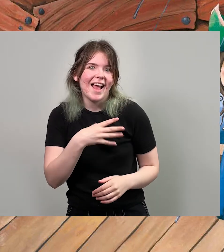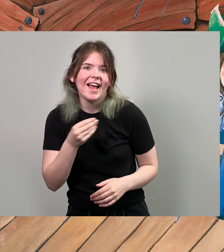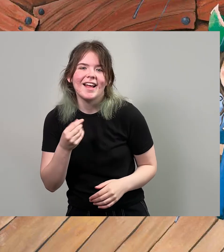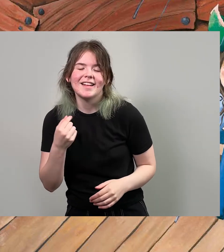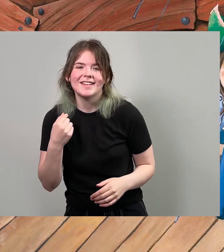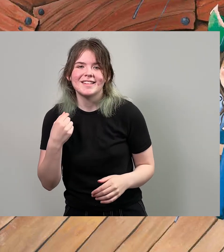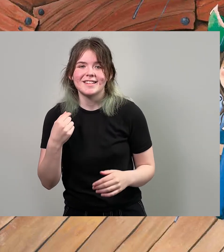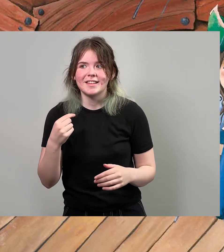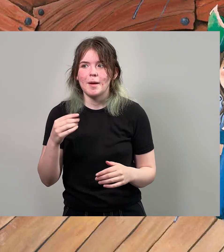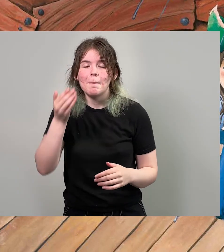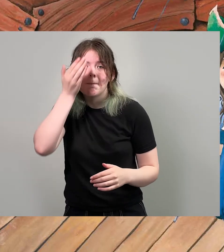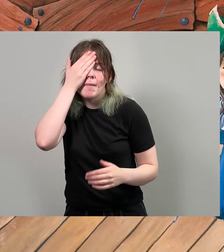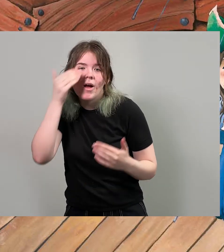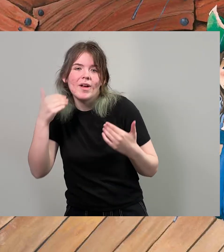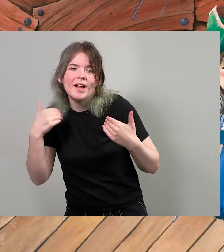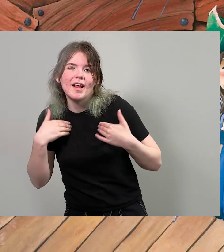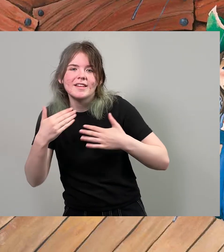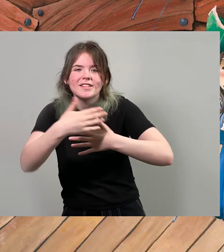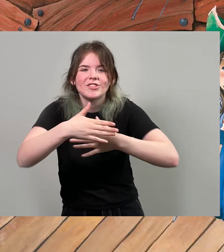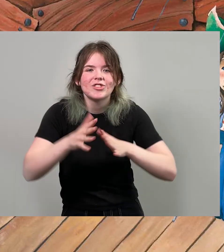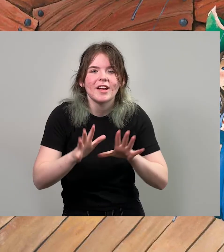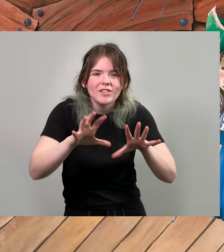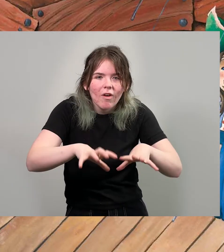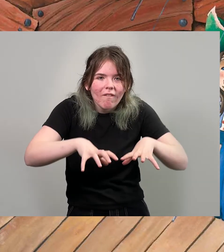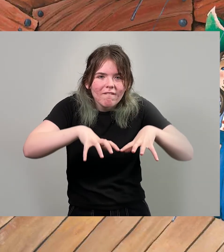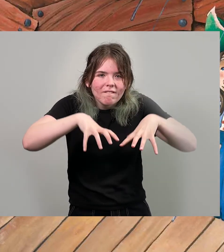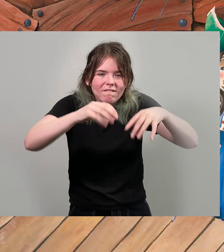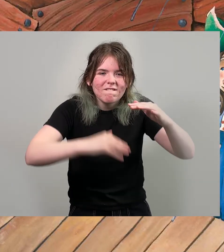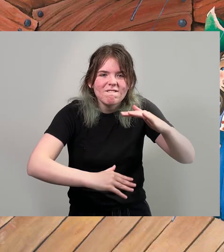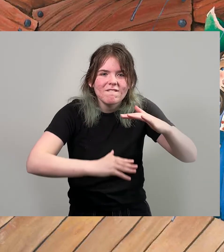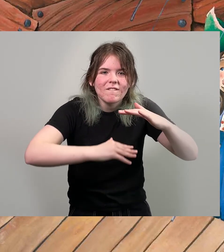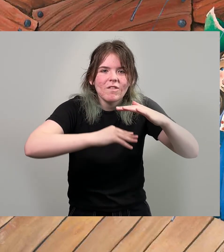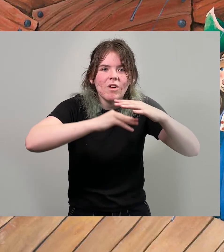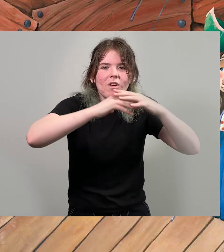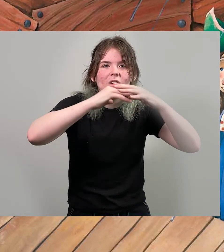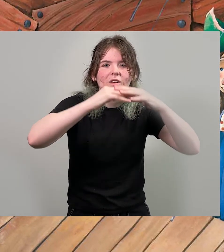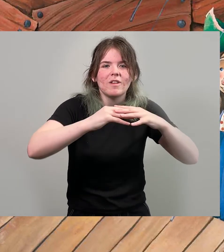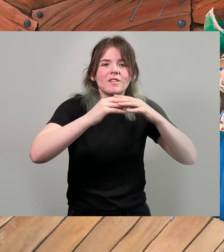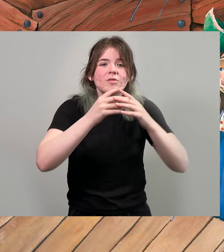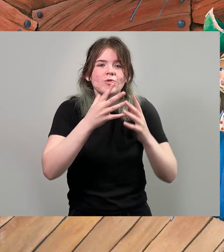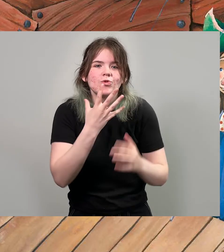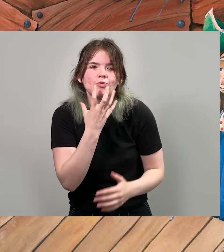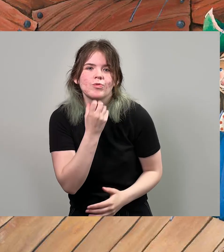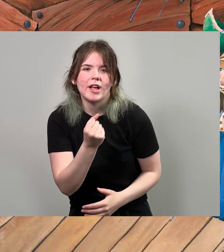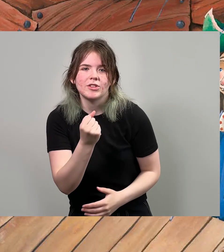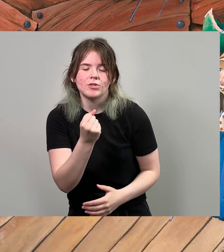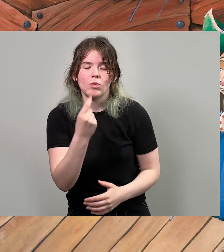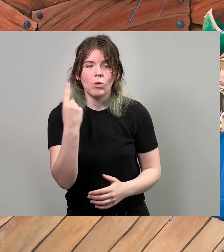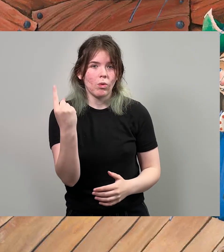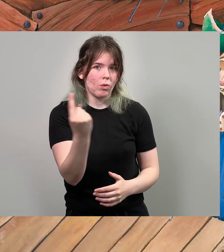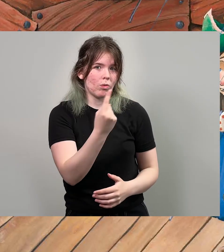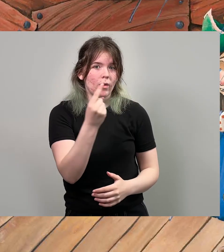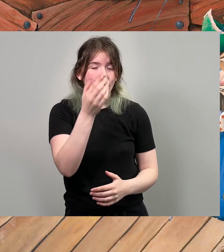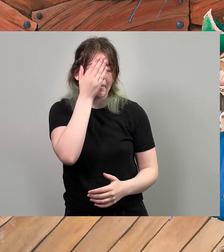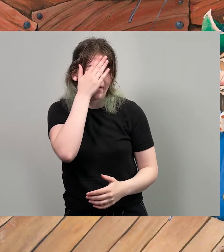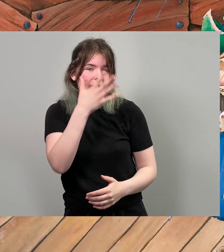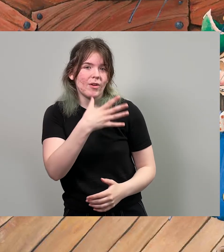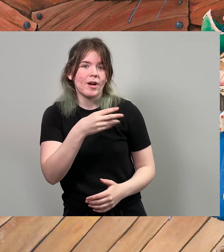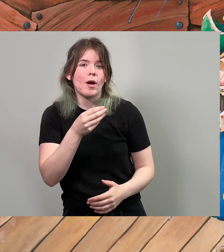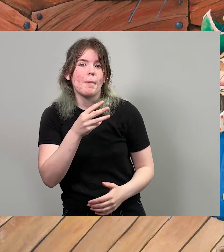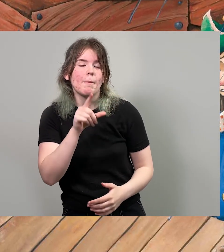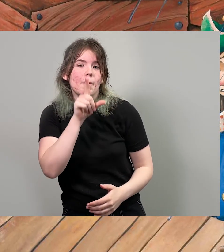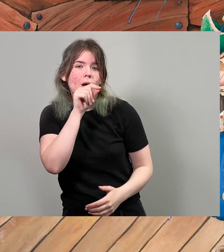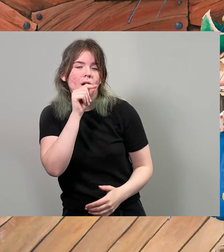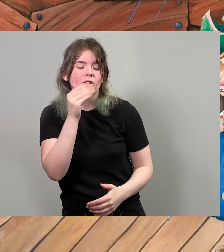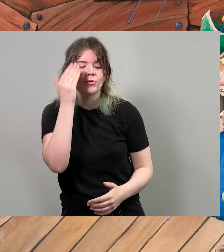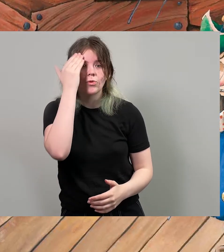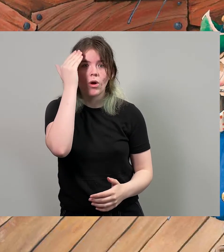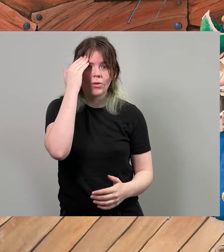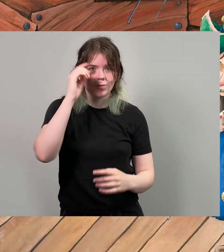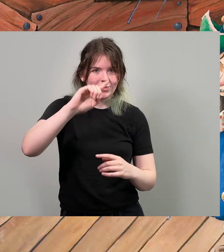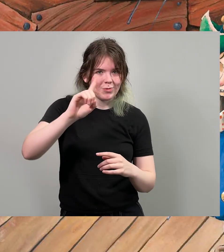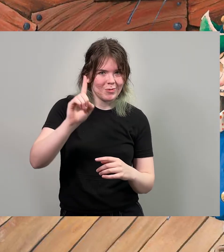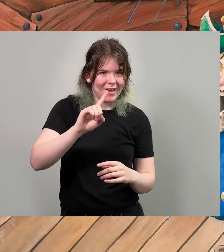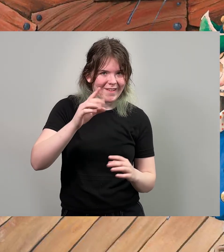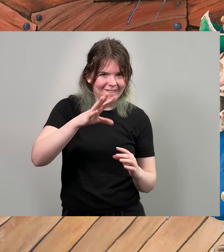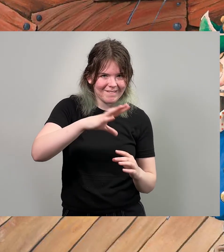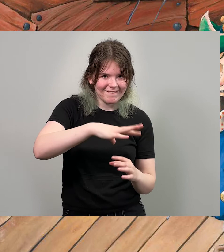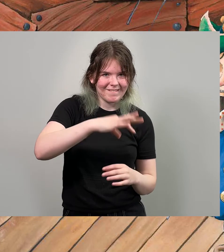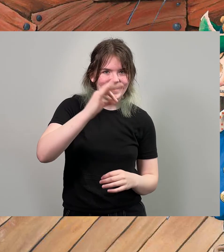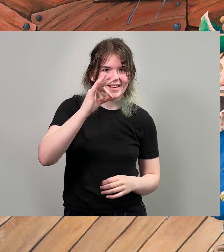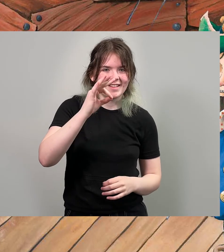He has a chest full of treasure and he's told only parrot Polly where it is hidden.